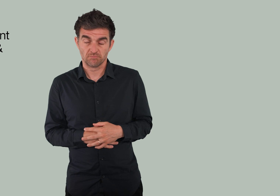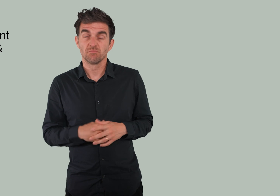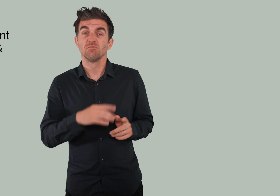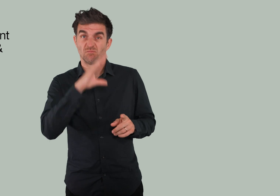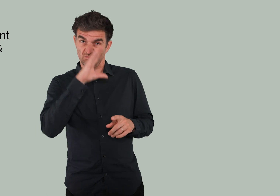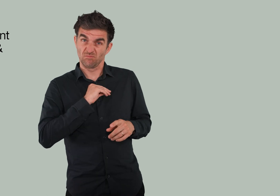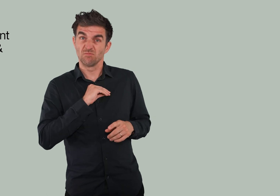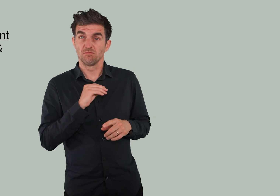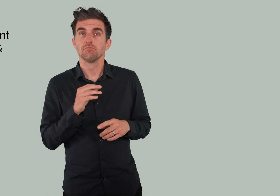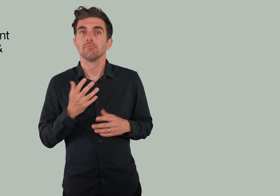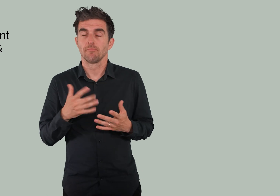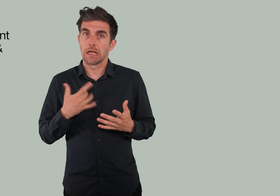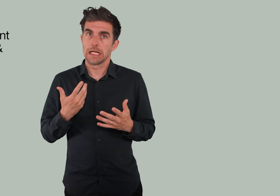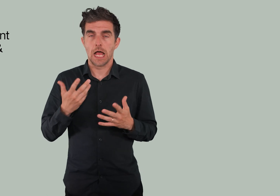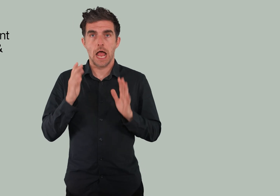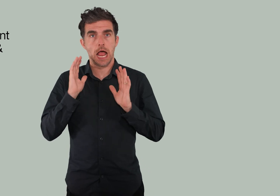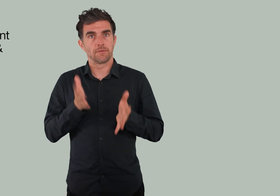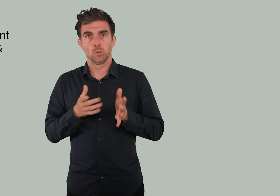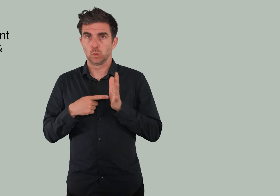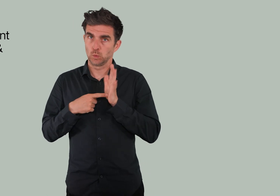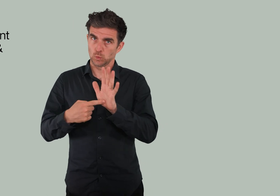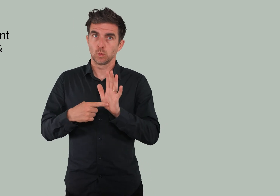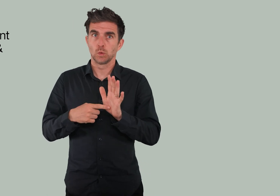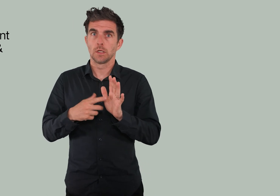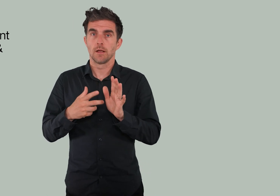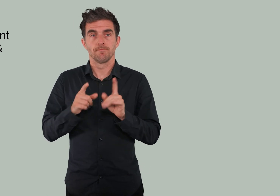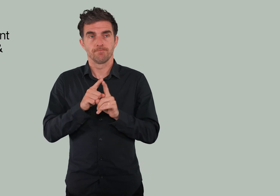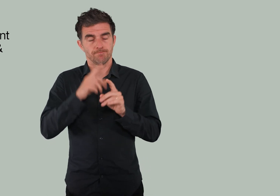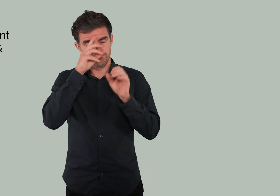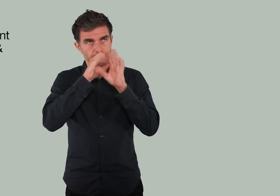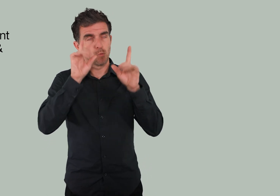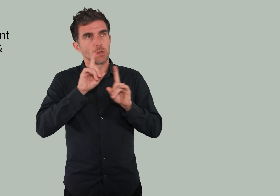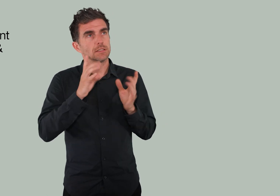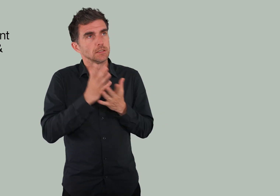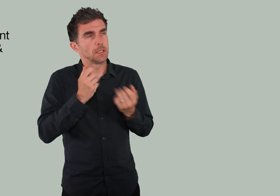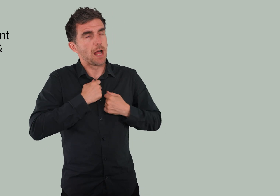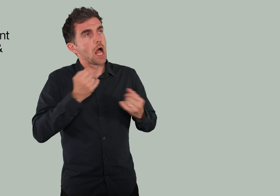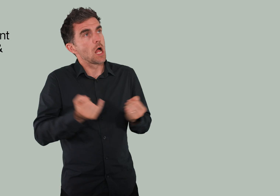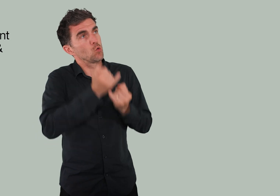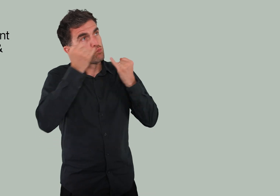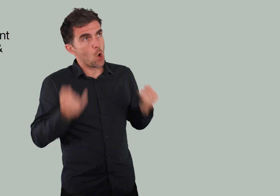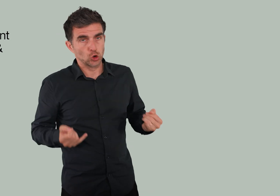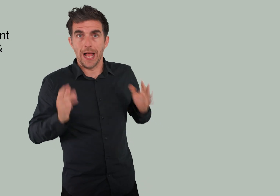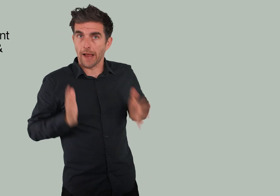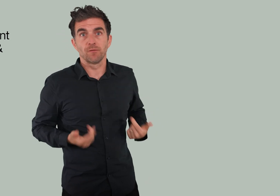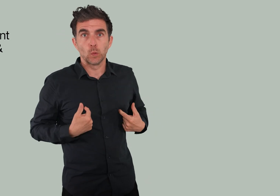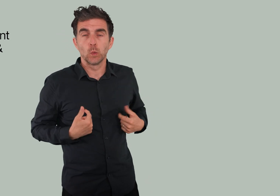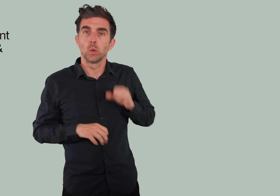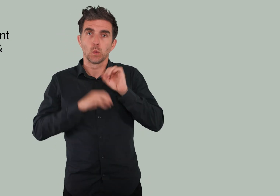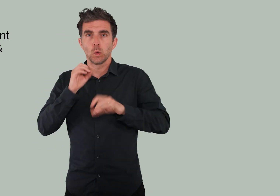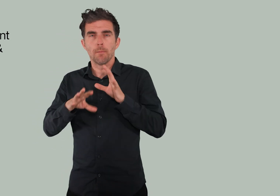They report a sense they need to reflect how their condition is at its worst.